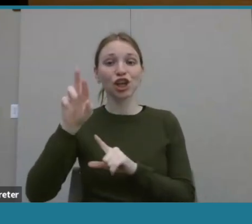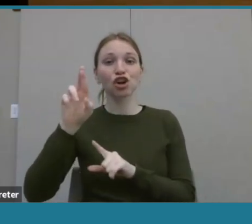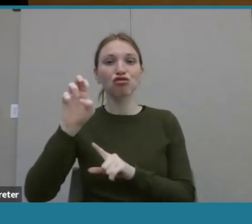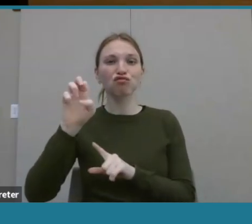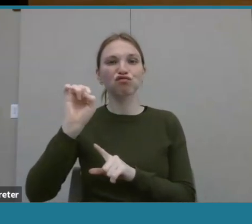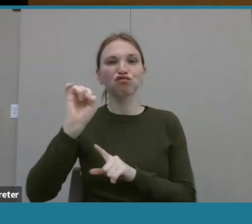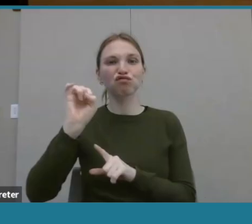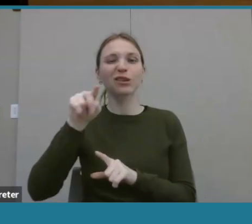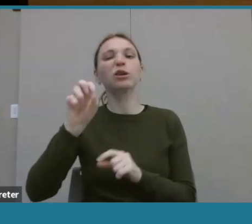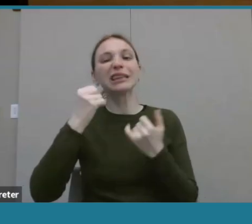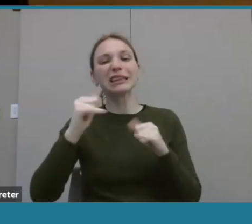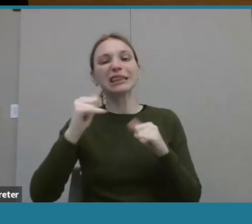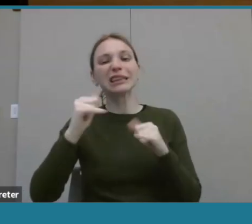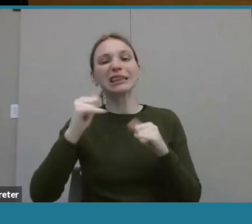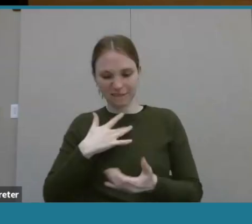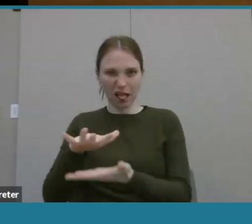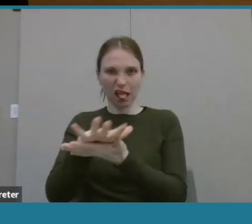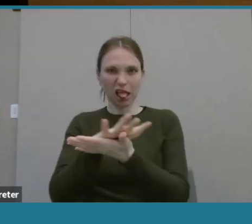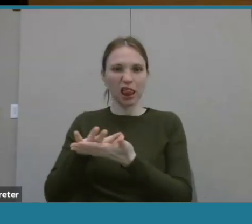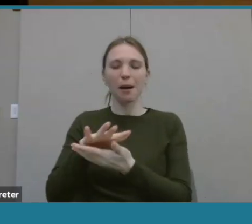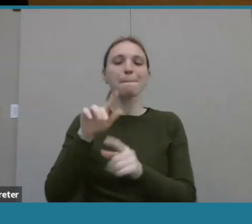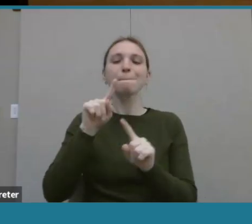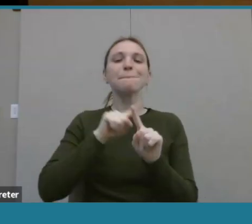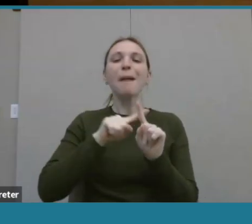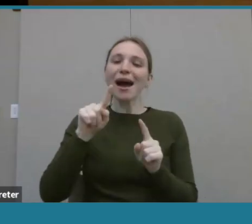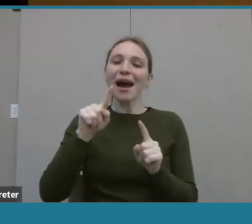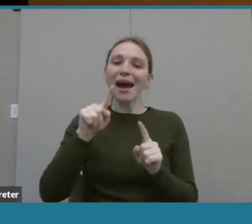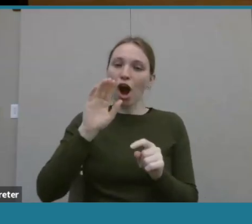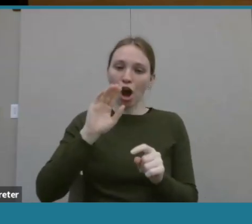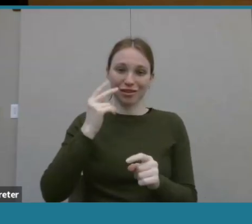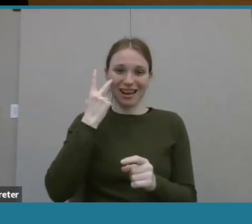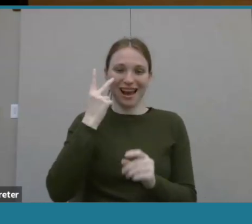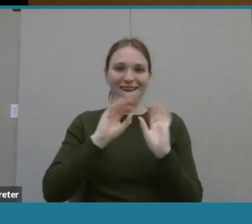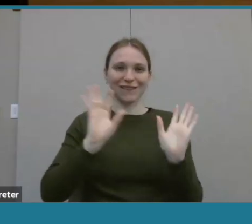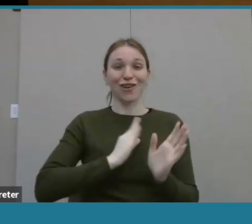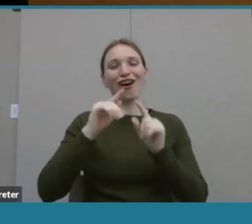And so that really changed how we designed the sign to make sure we didn't have miscommunication.